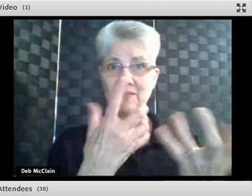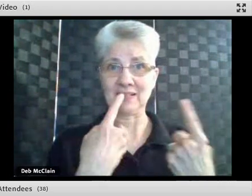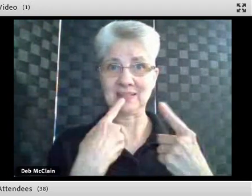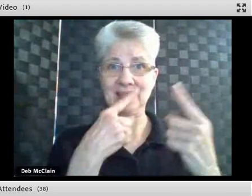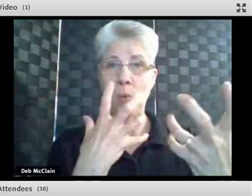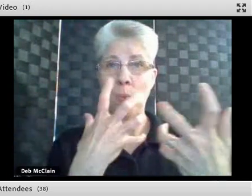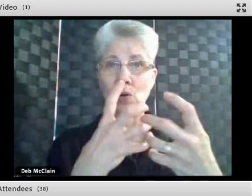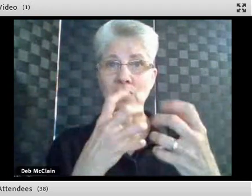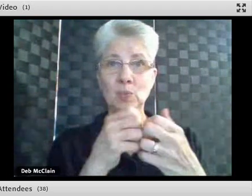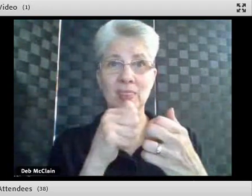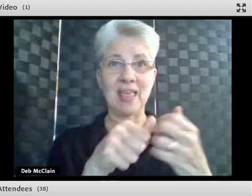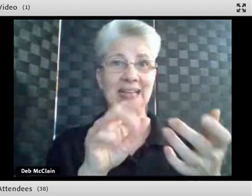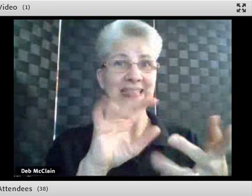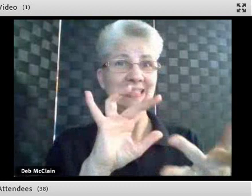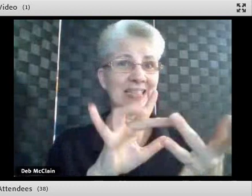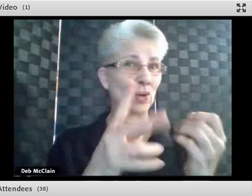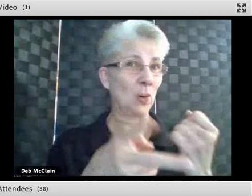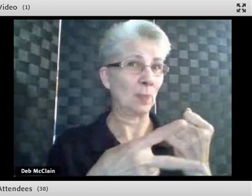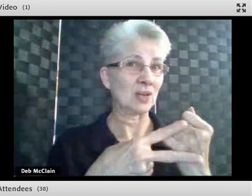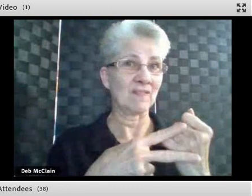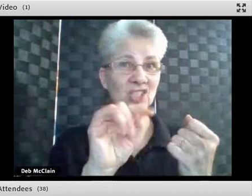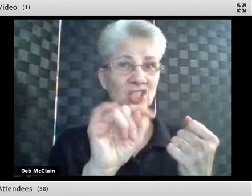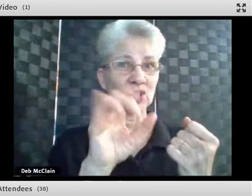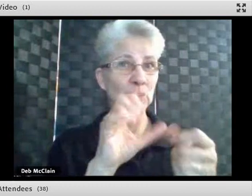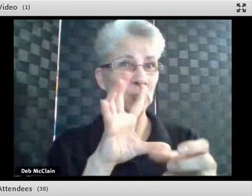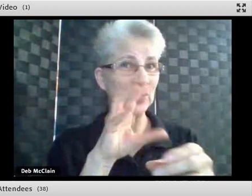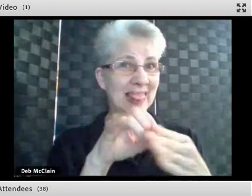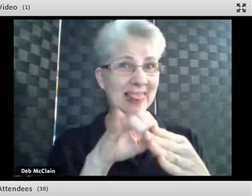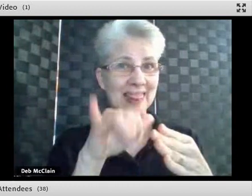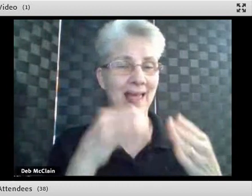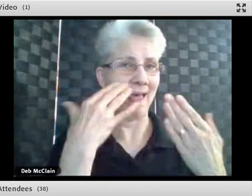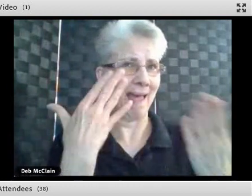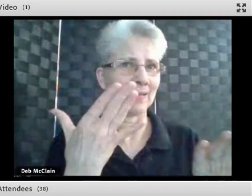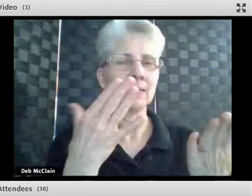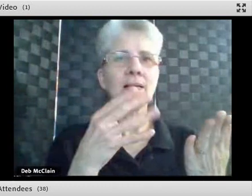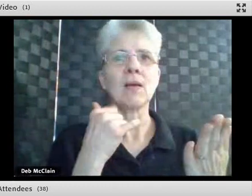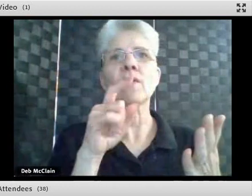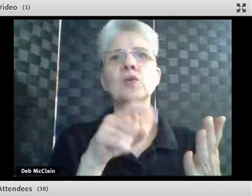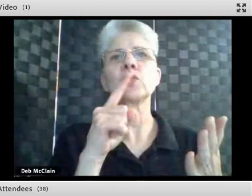if there's any digital preservation tools built into it or if you do need to be thinking